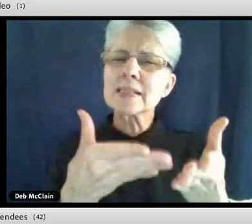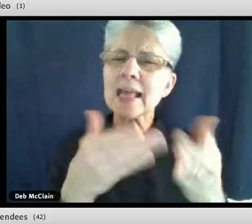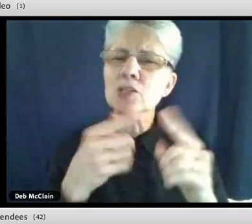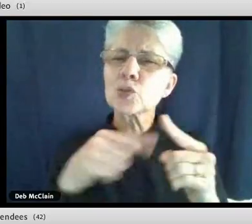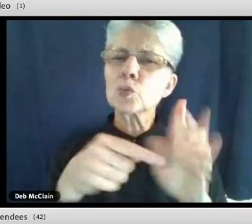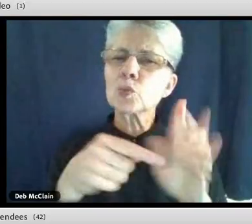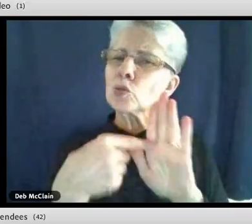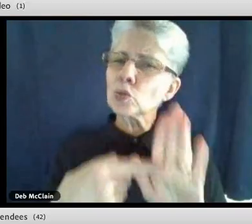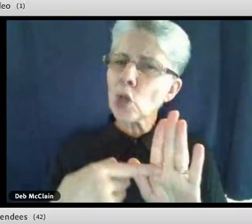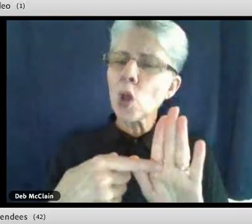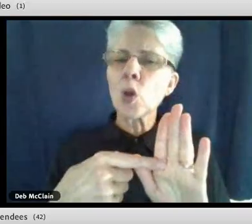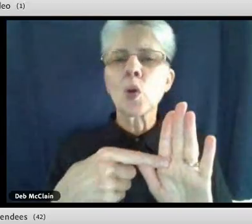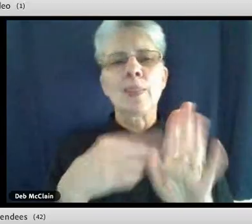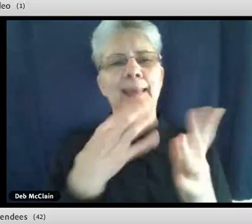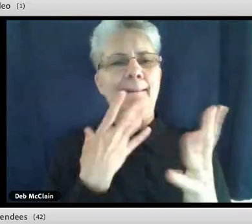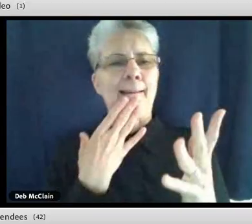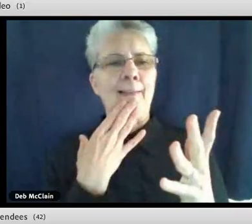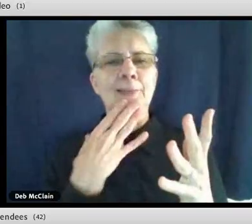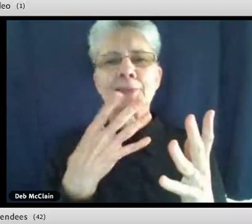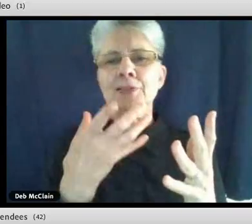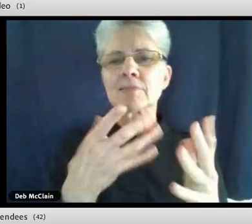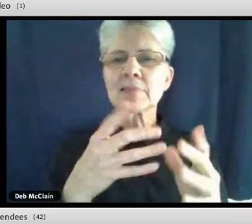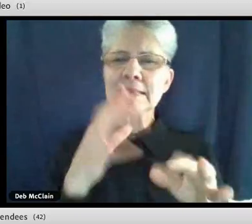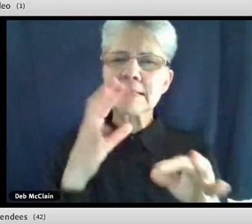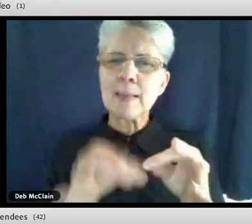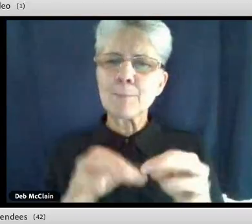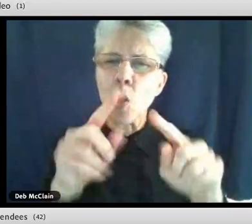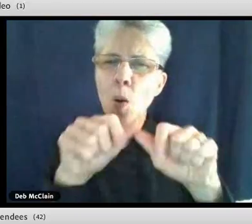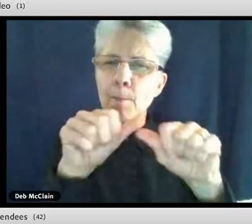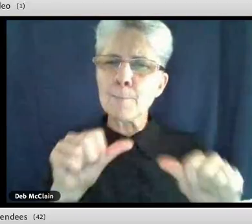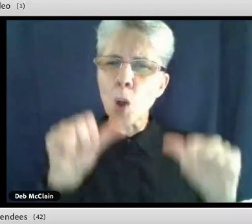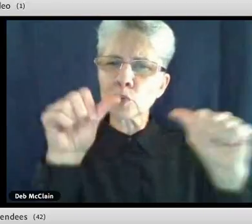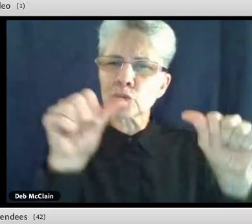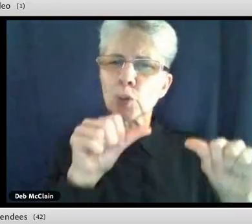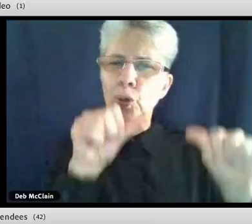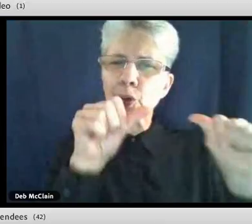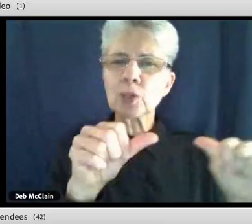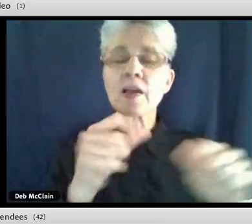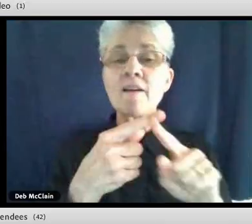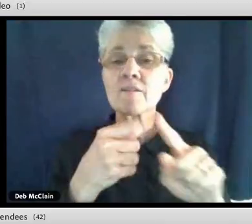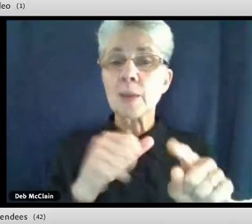to show you the great colors, how simple they are. These are things that are from the CDC